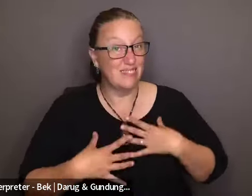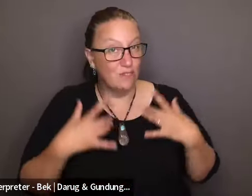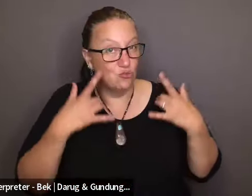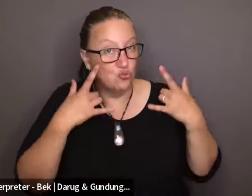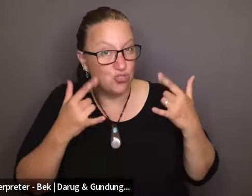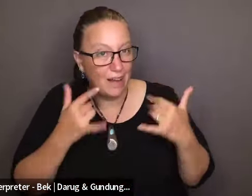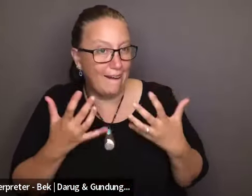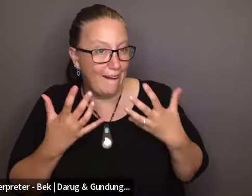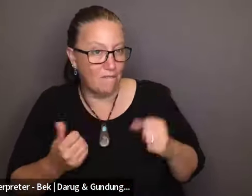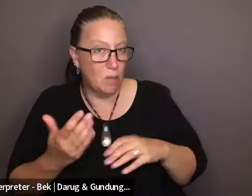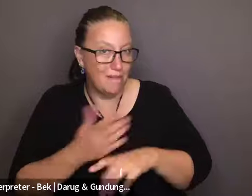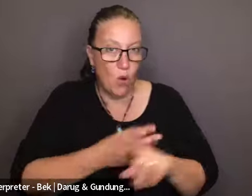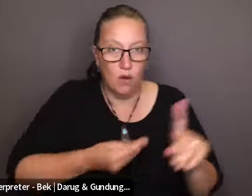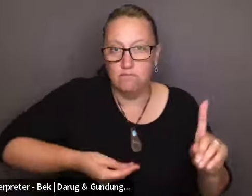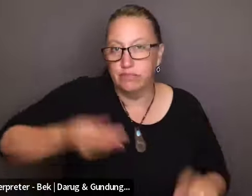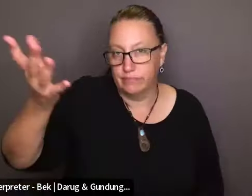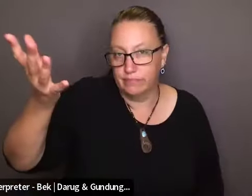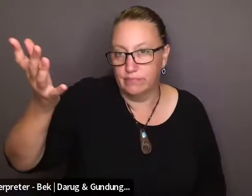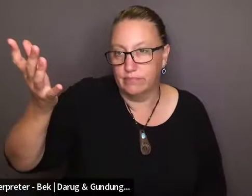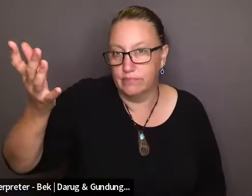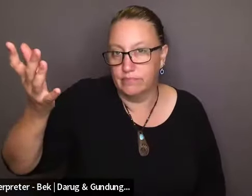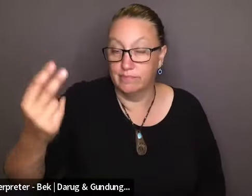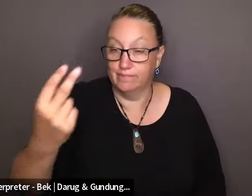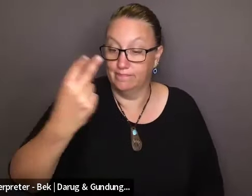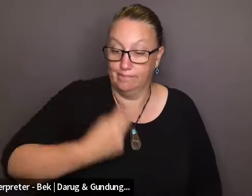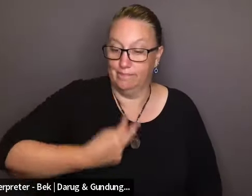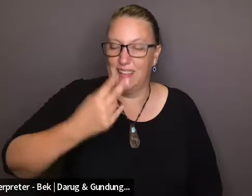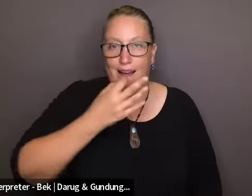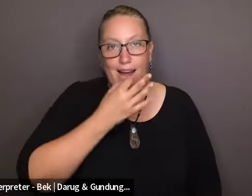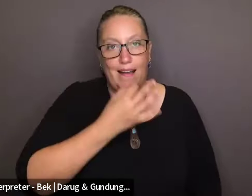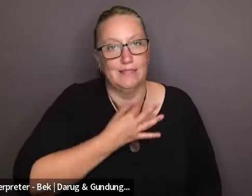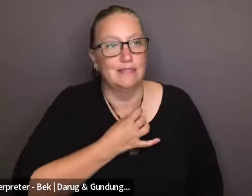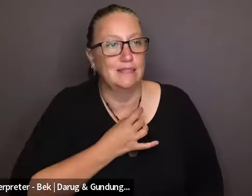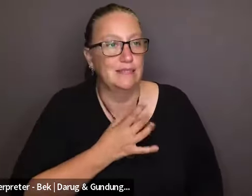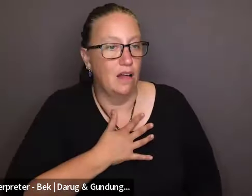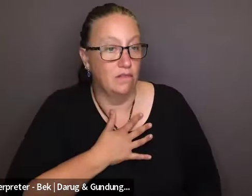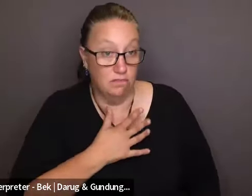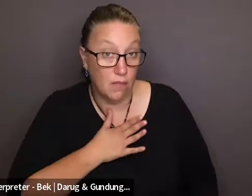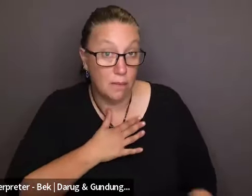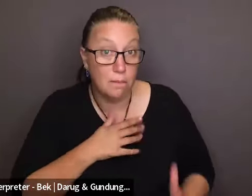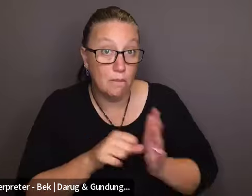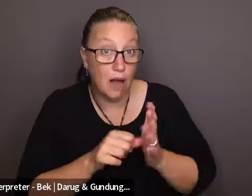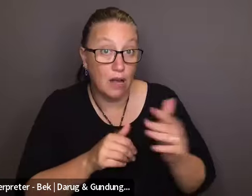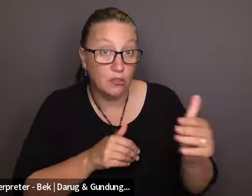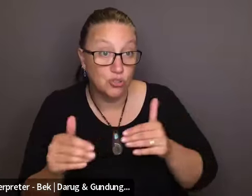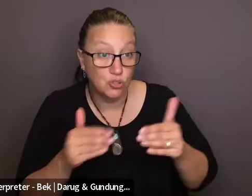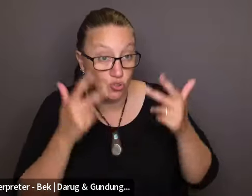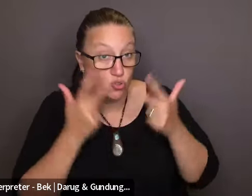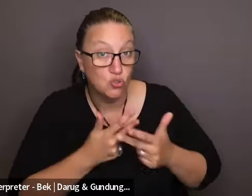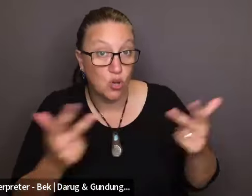Tying back to what Catherine and Mary were talking about, a very quick self-check you can do before you submit your